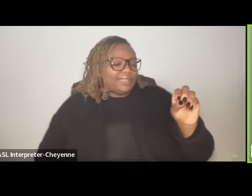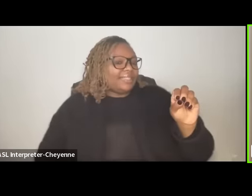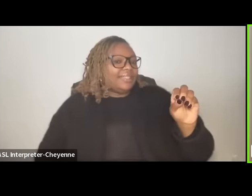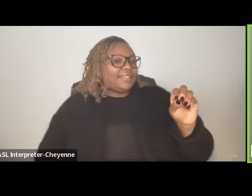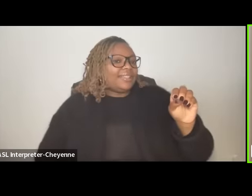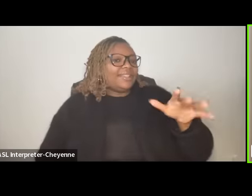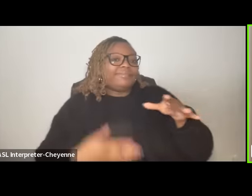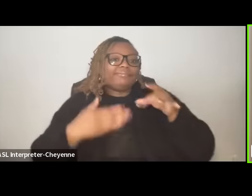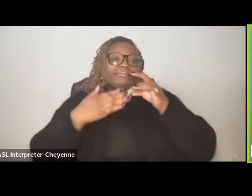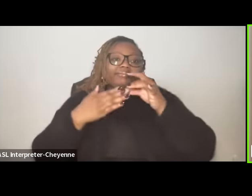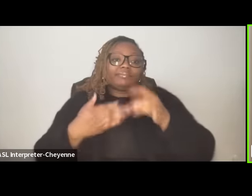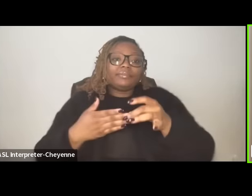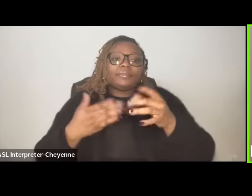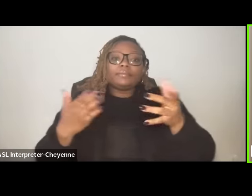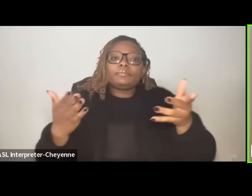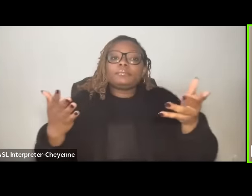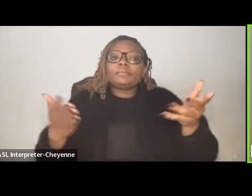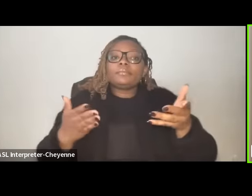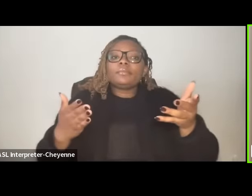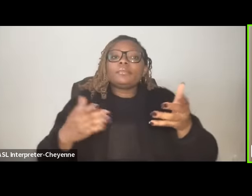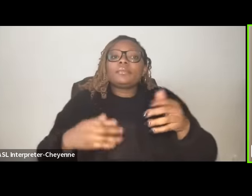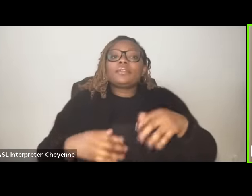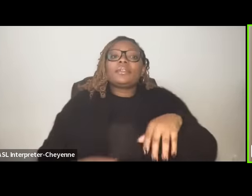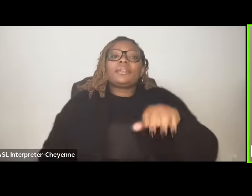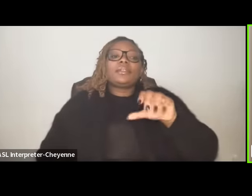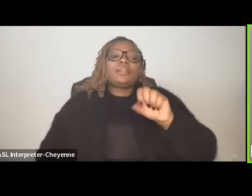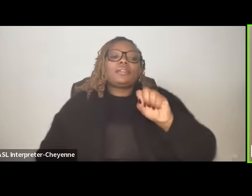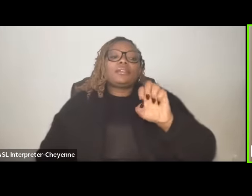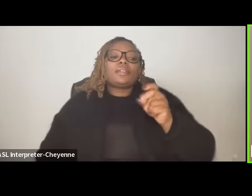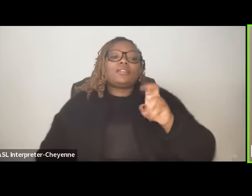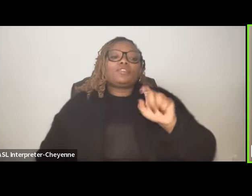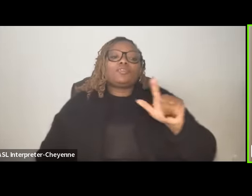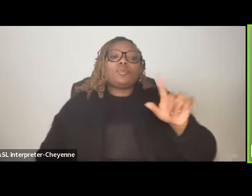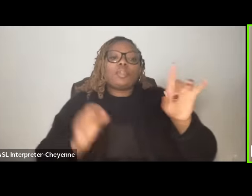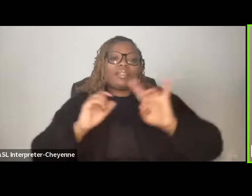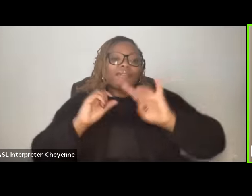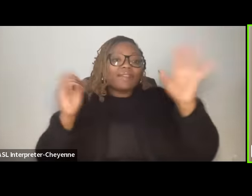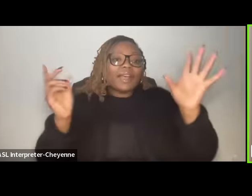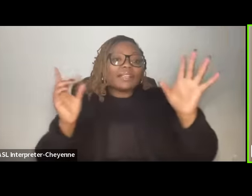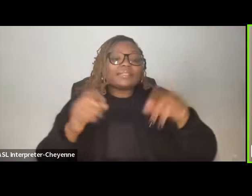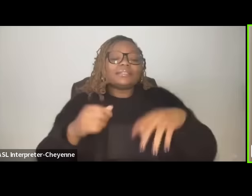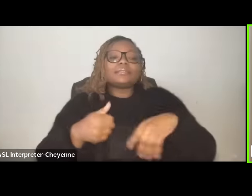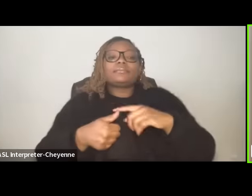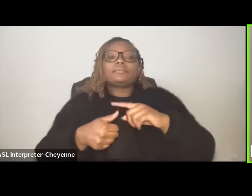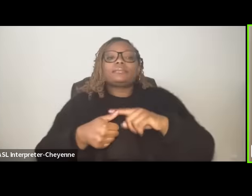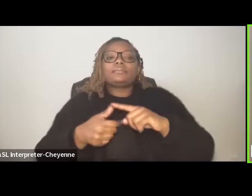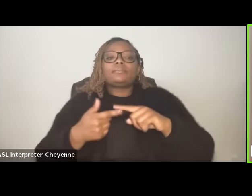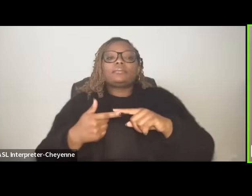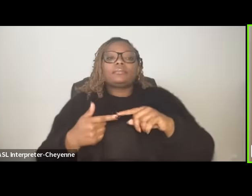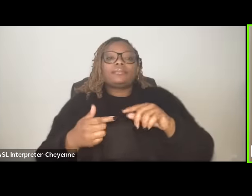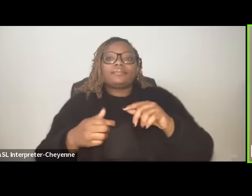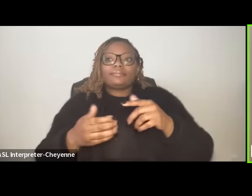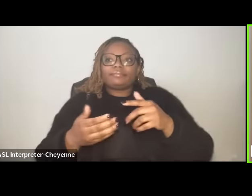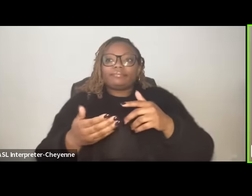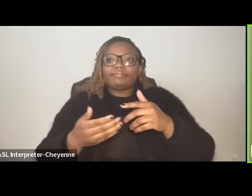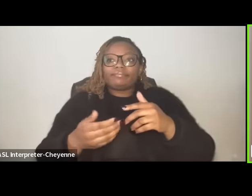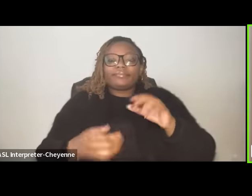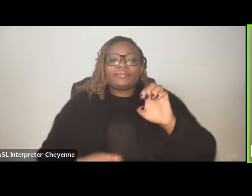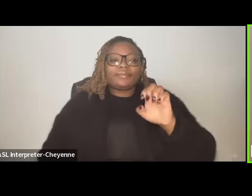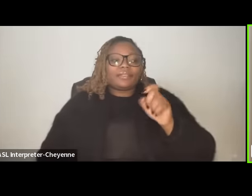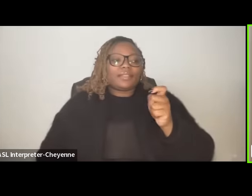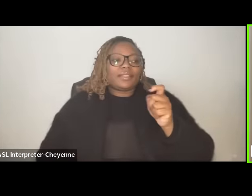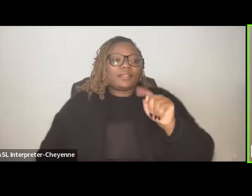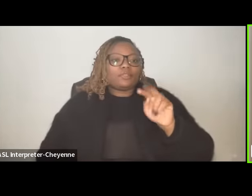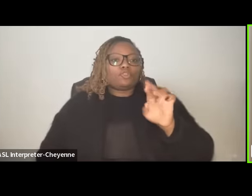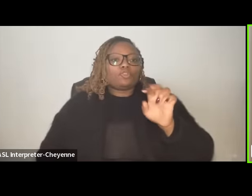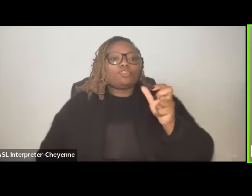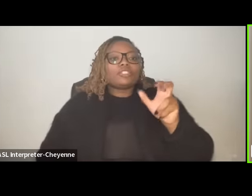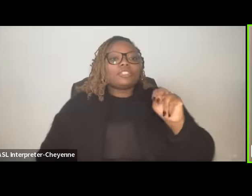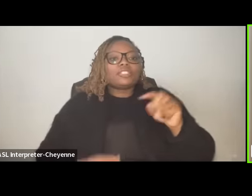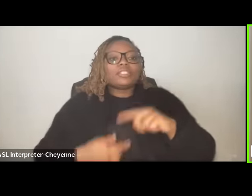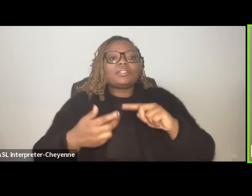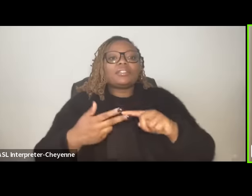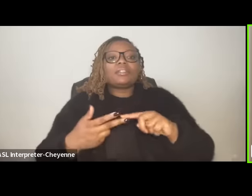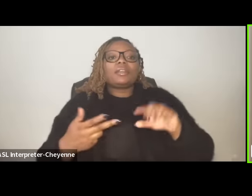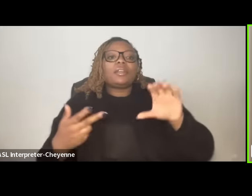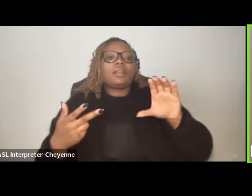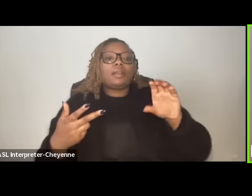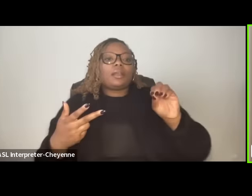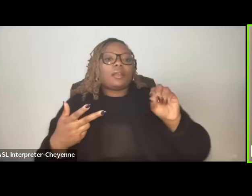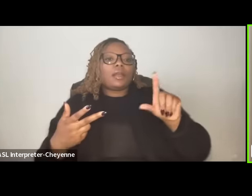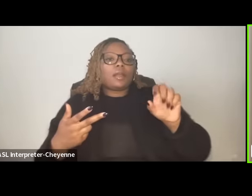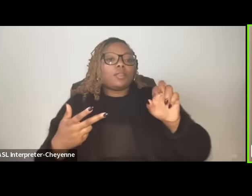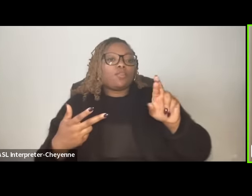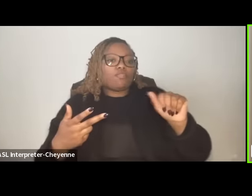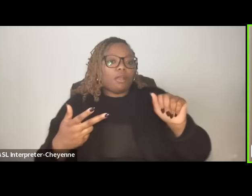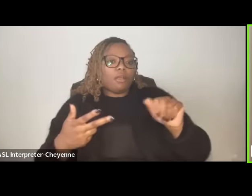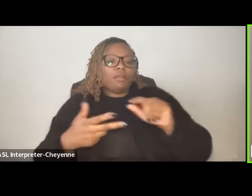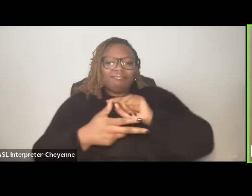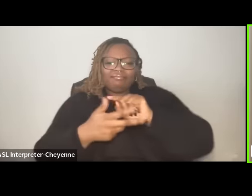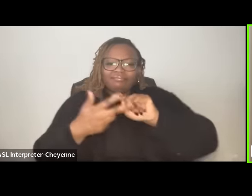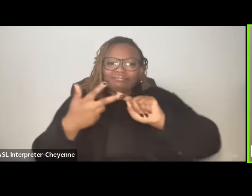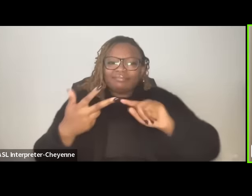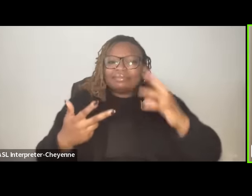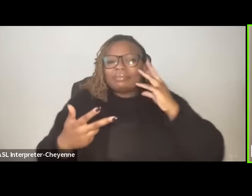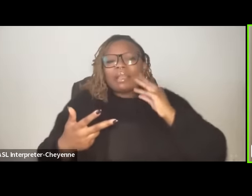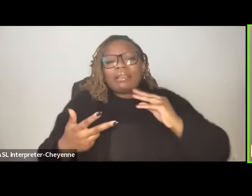to um sexual violence um has led to extortion has led to um chalera right and so there is rightly so